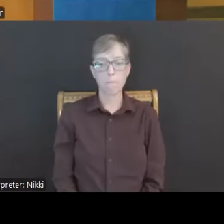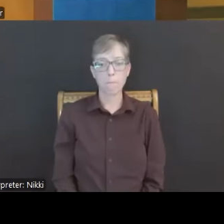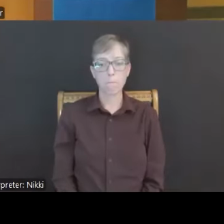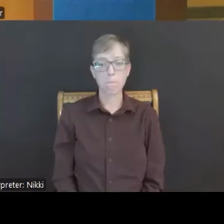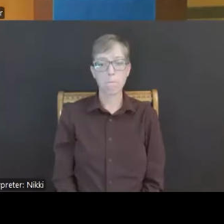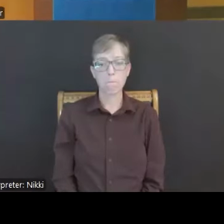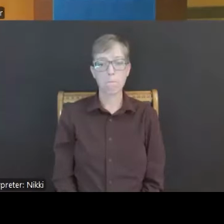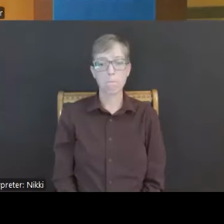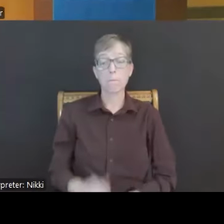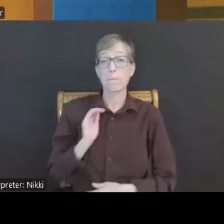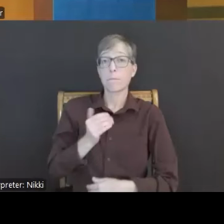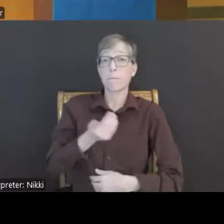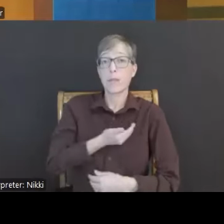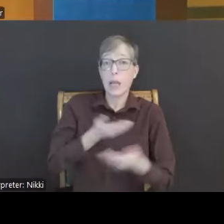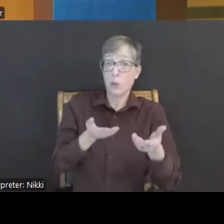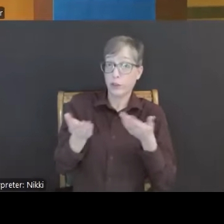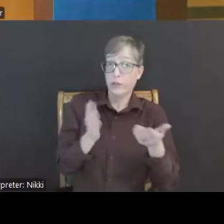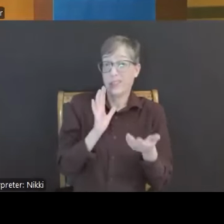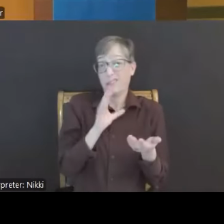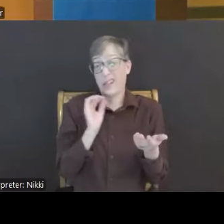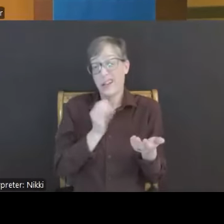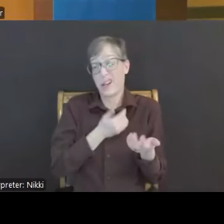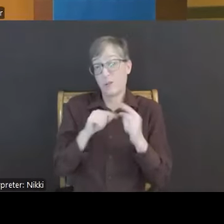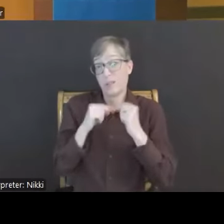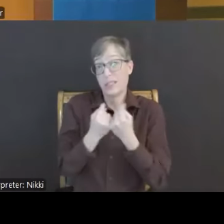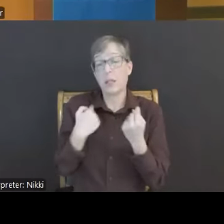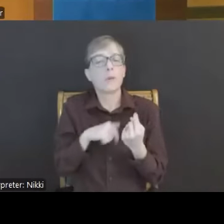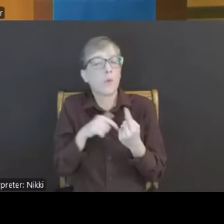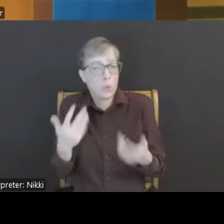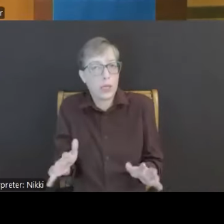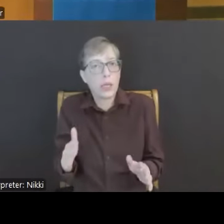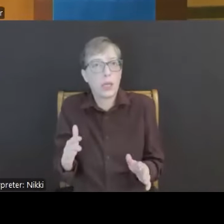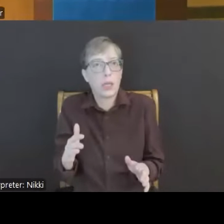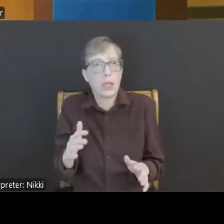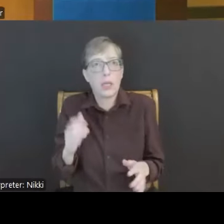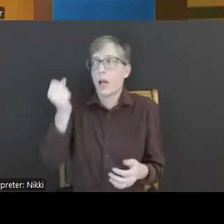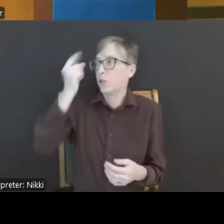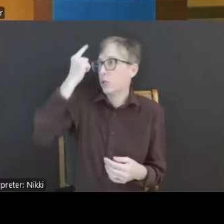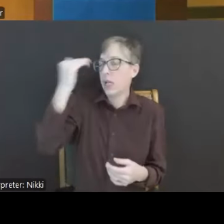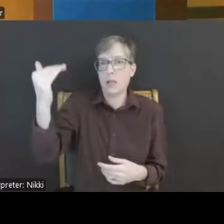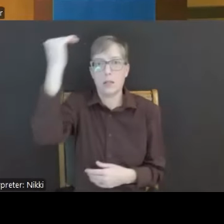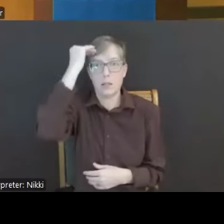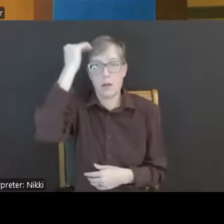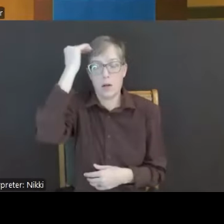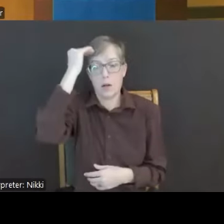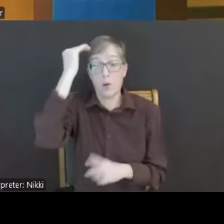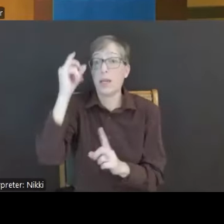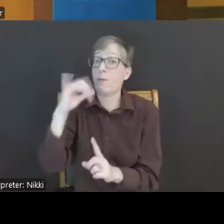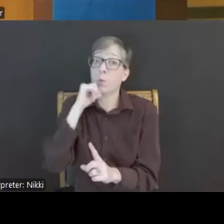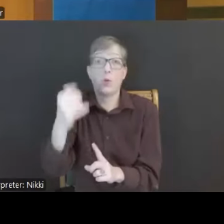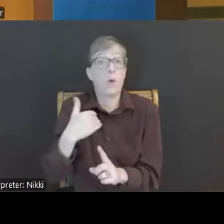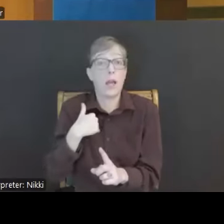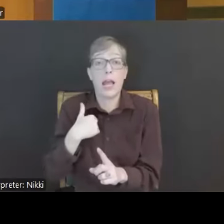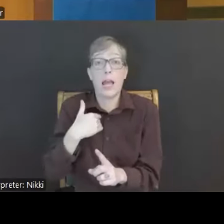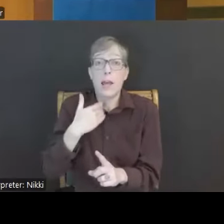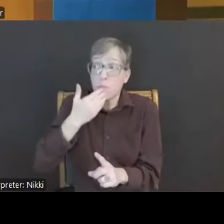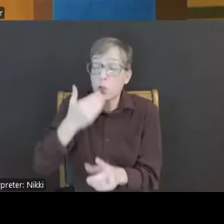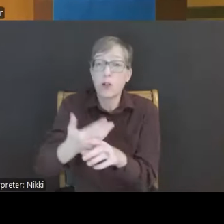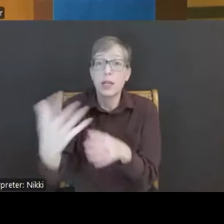recognized that the lack of inclusivity can re can result in lower engagement with Services can